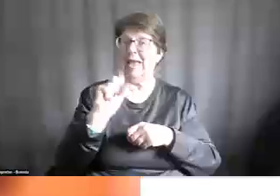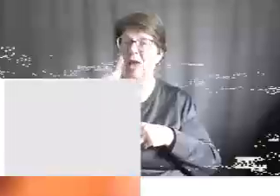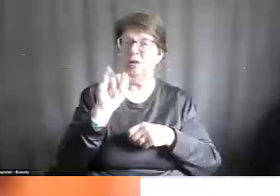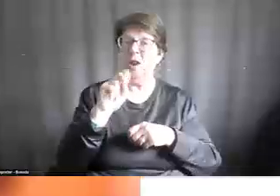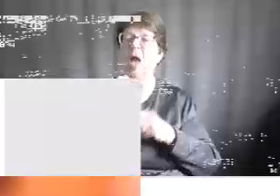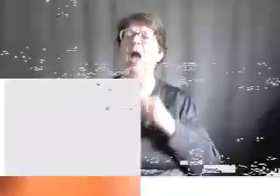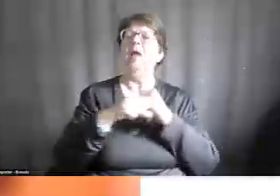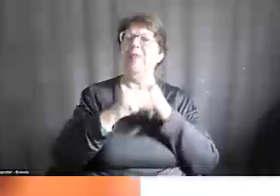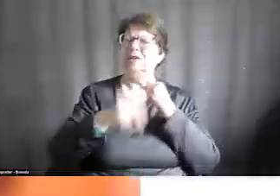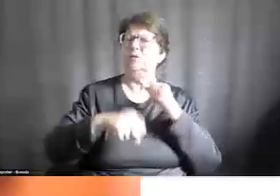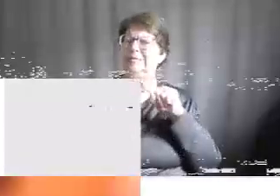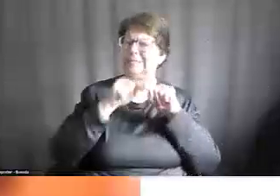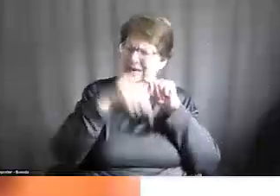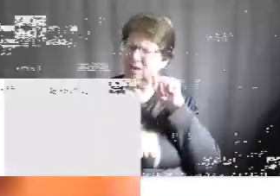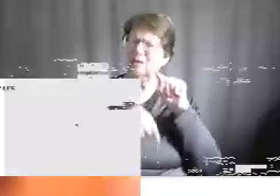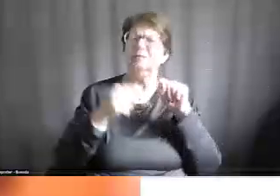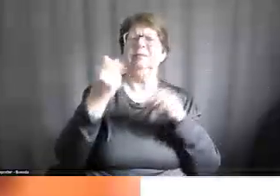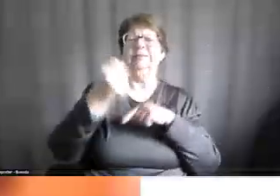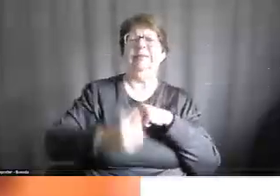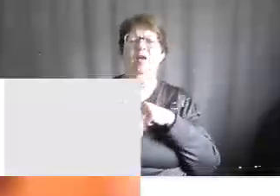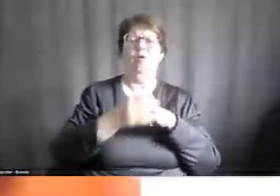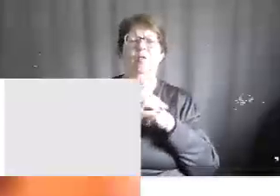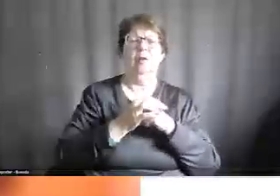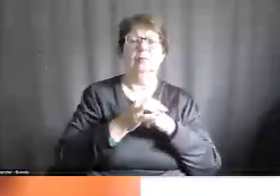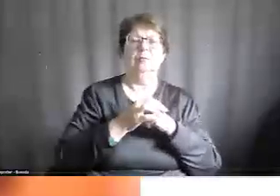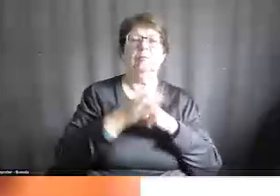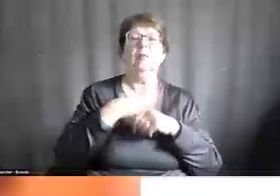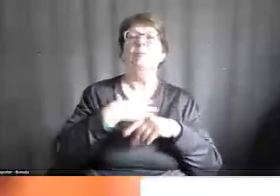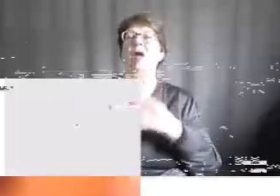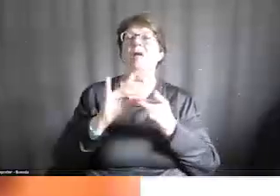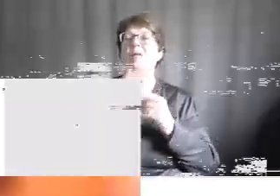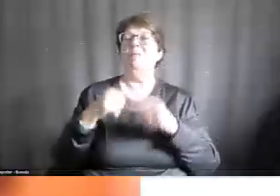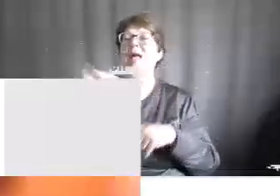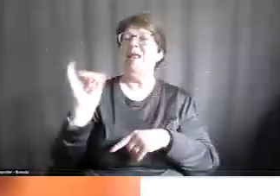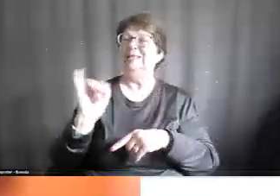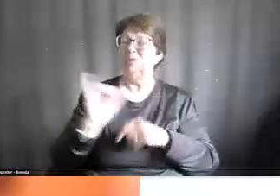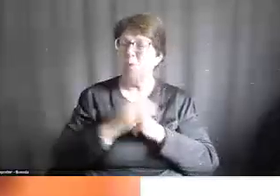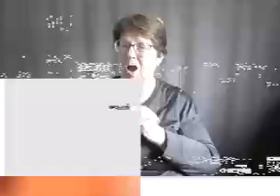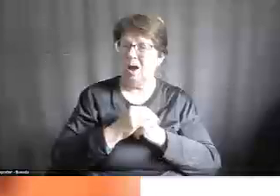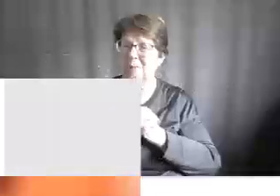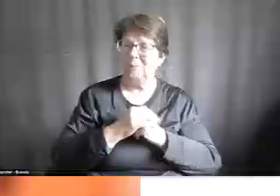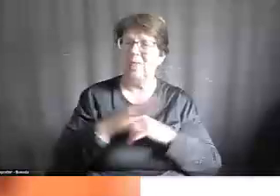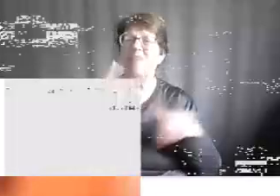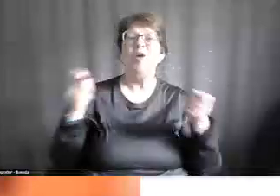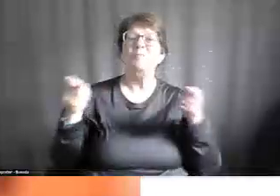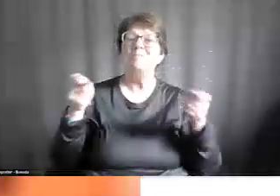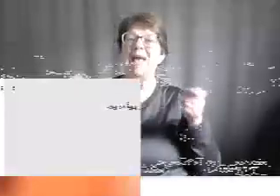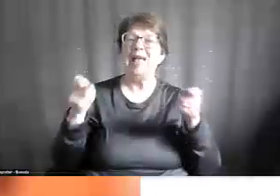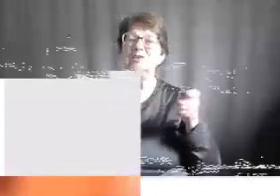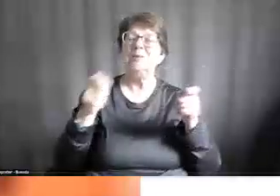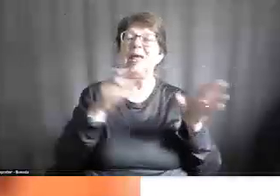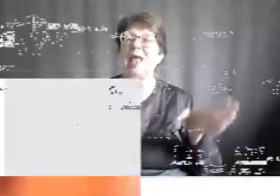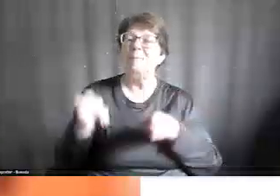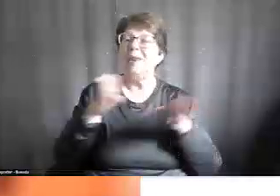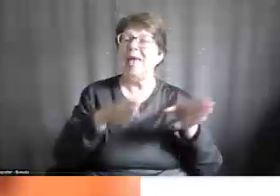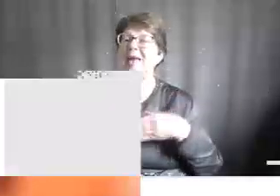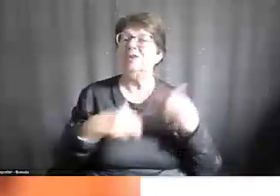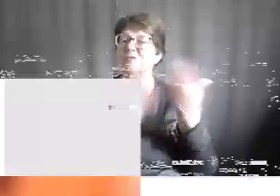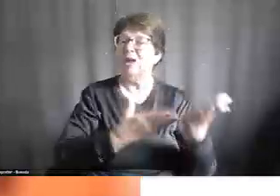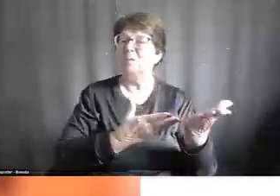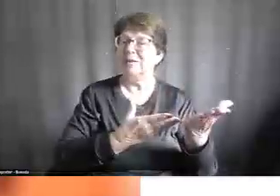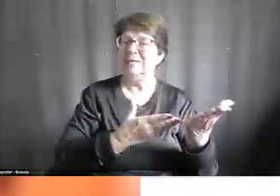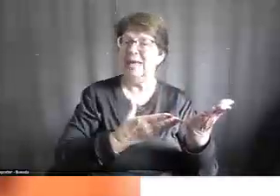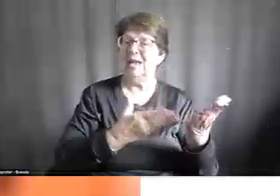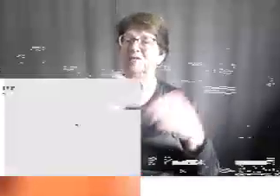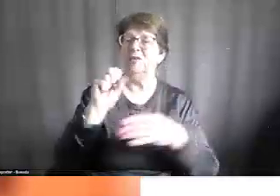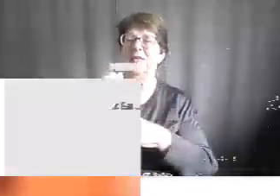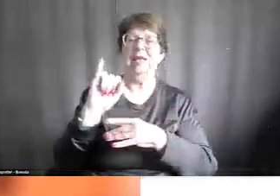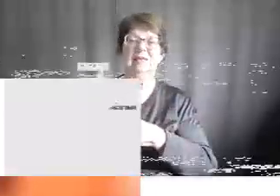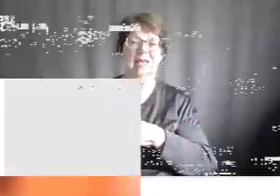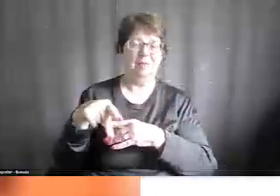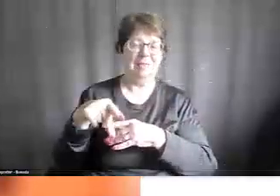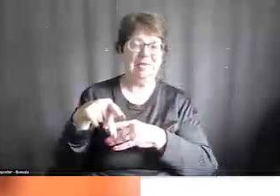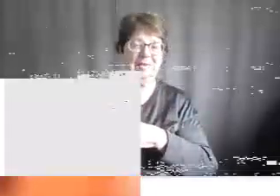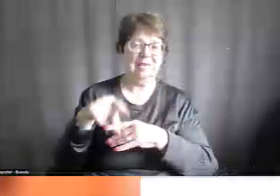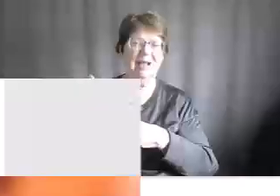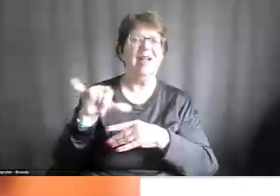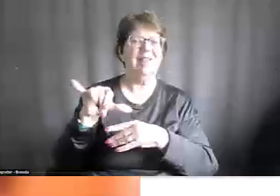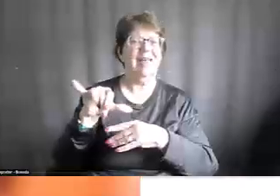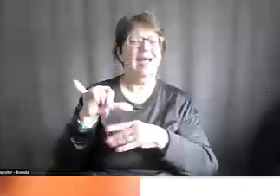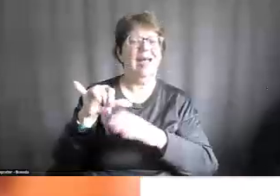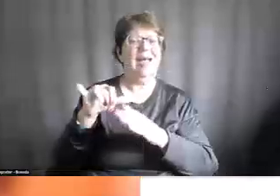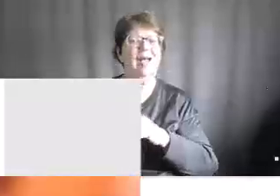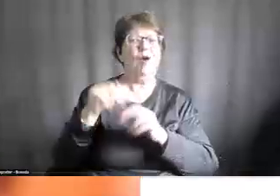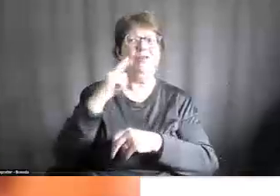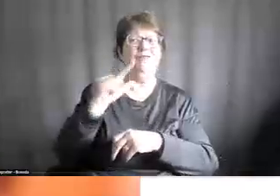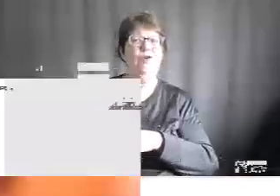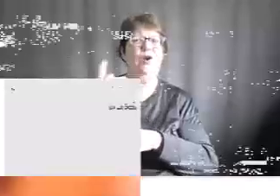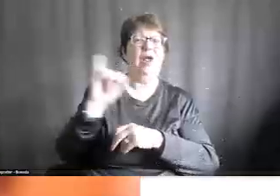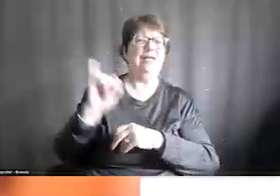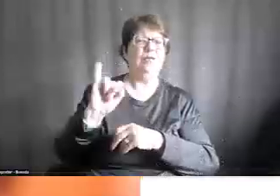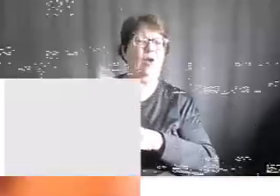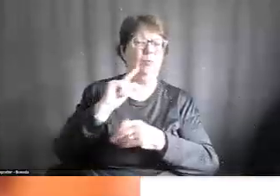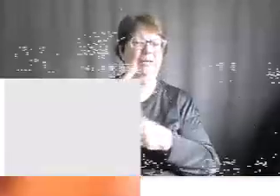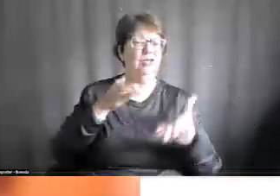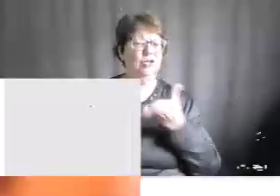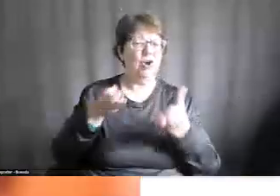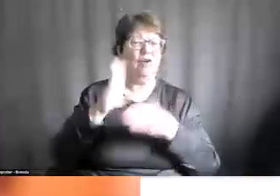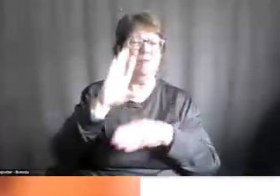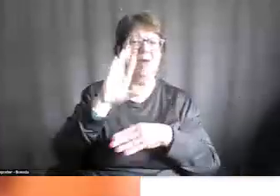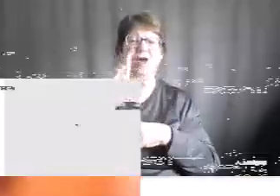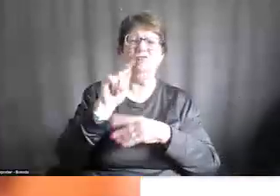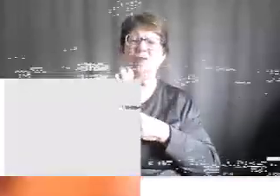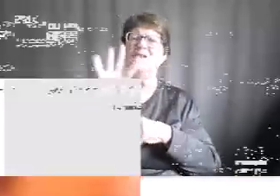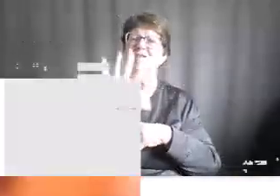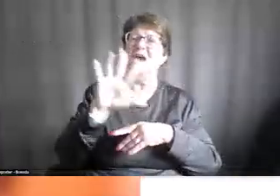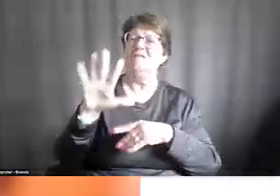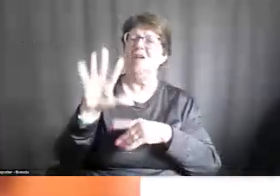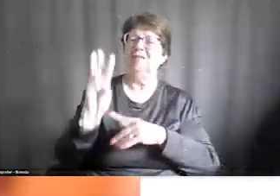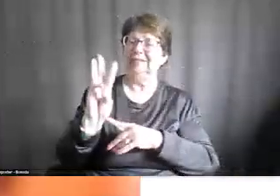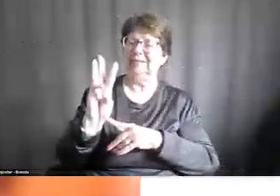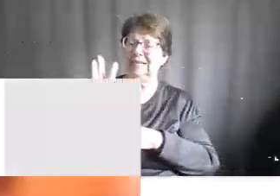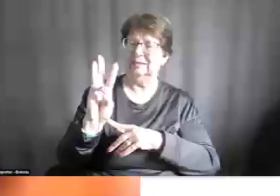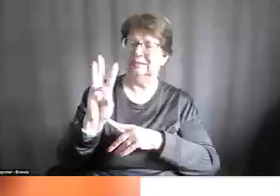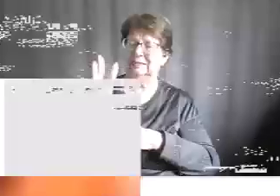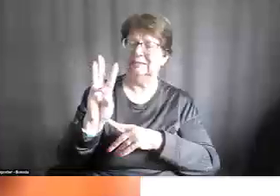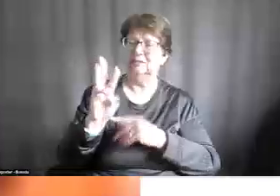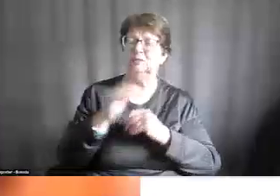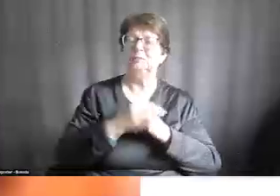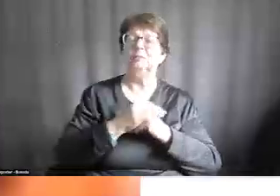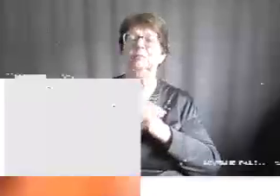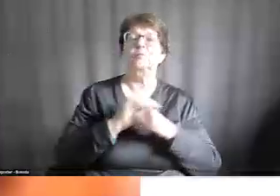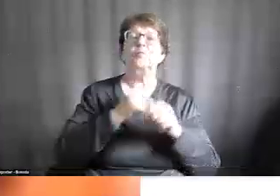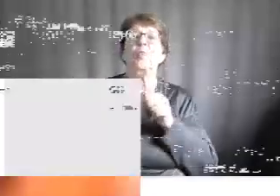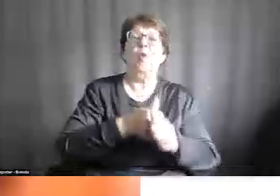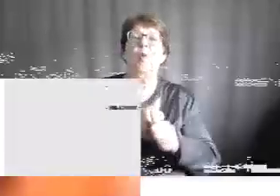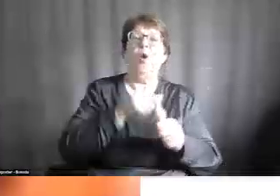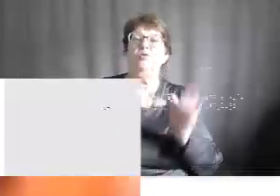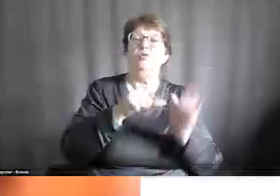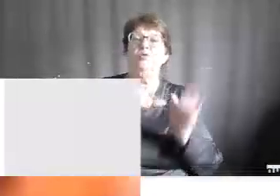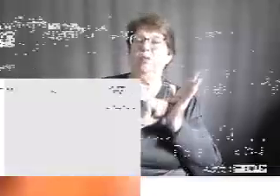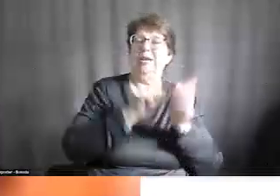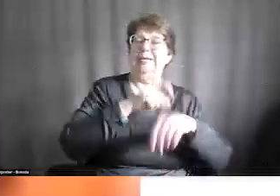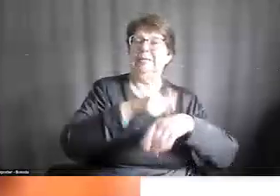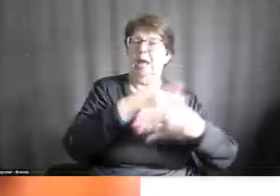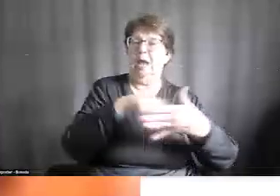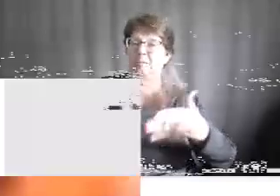Boardroom: My comment about Issaquah is that the management and planning recommendation on the SIP calls for Issaquah to be served by Route 556, and according to the printed timetables of Routes 554,